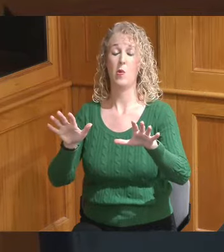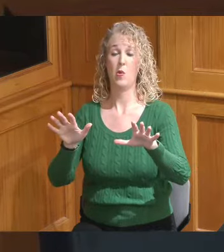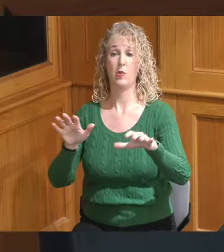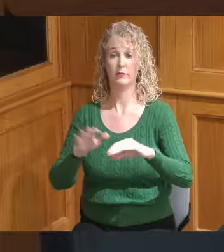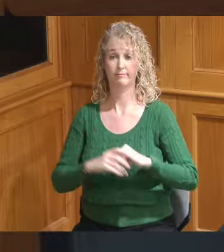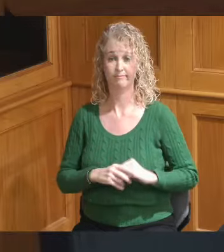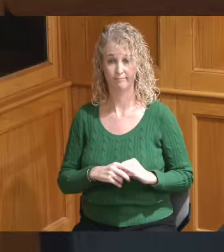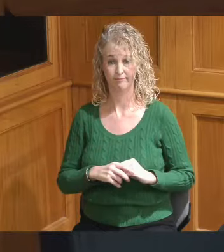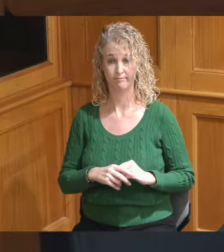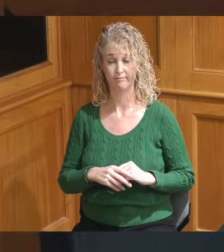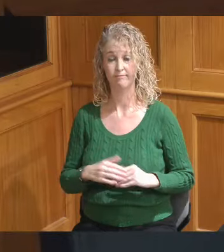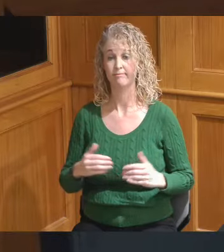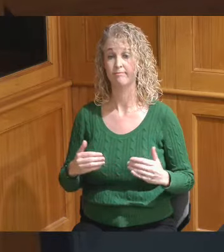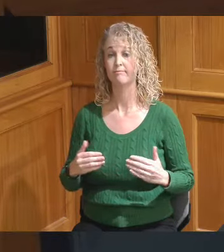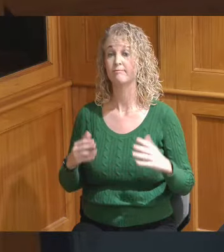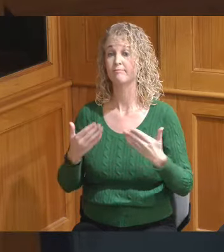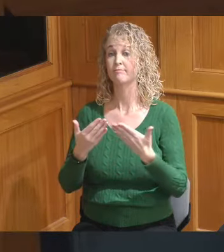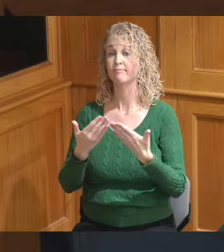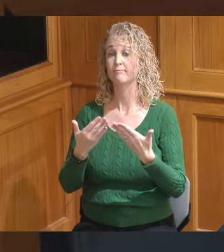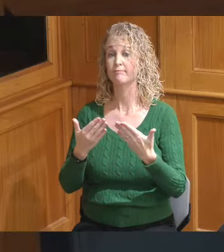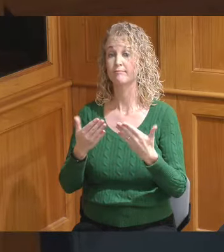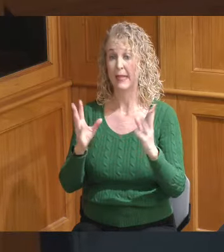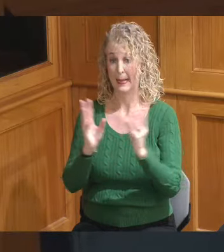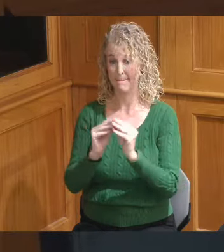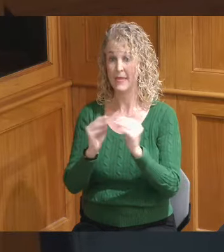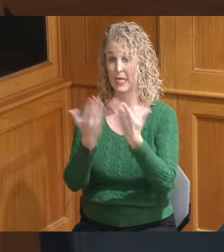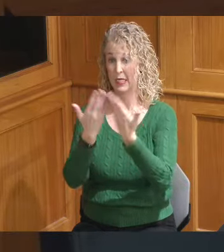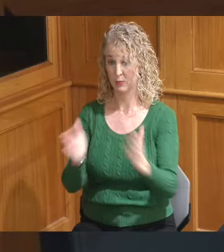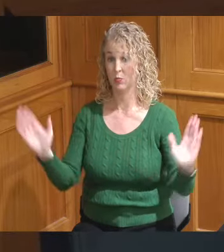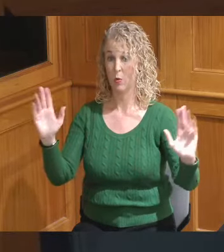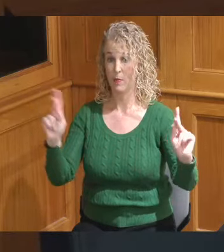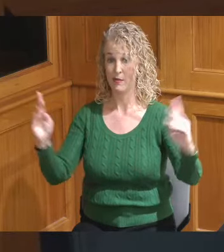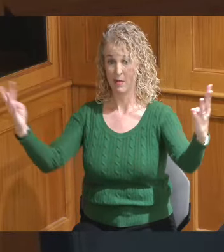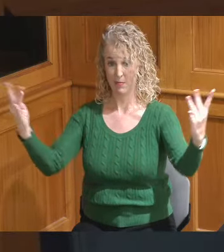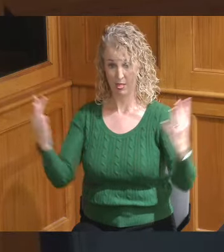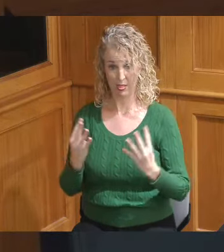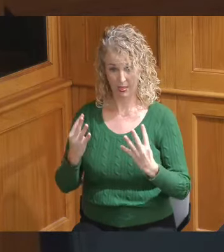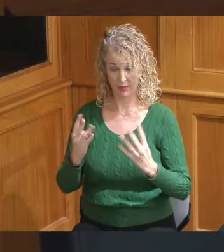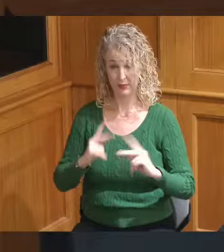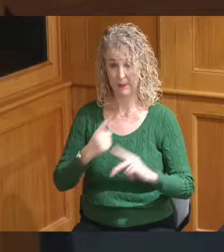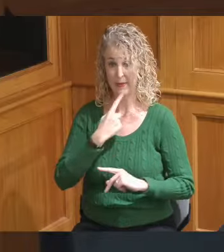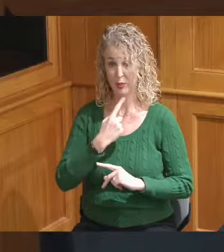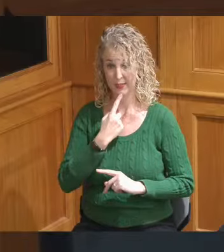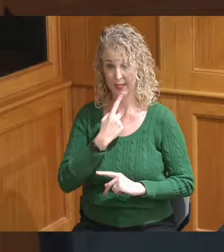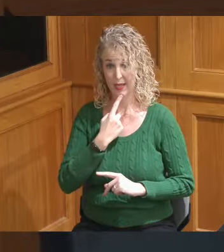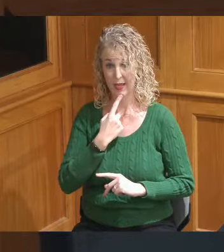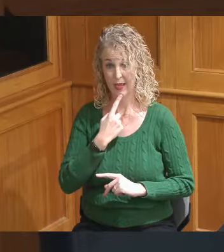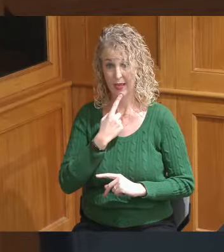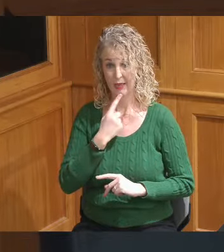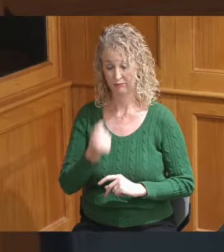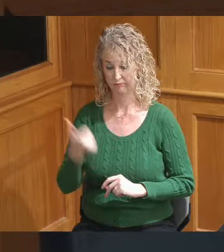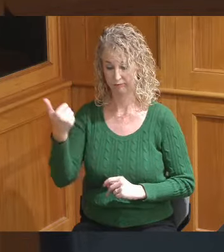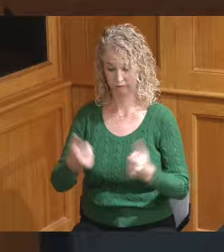hearings. And I appreciate us hearing from people and saying, "Yes, we're going to take that out."